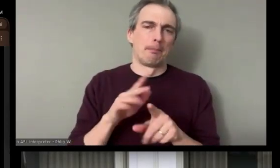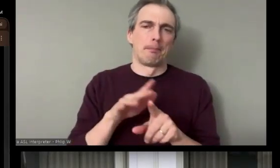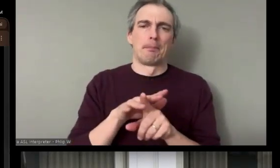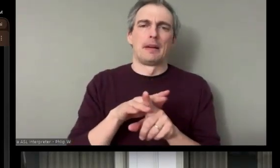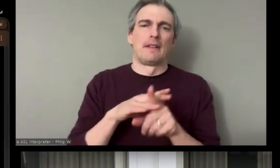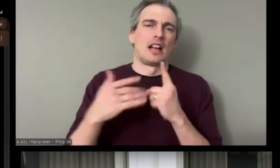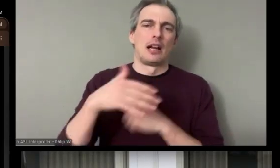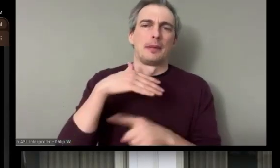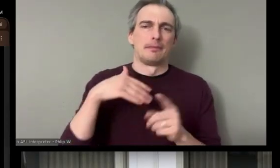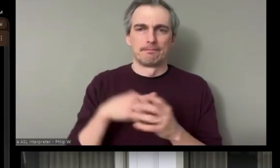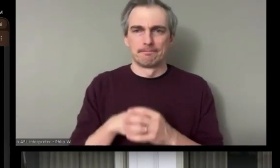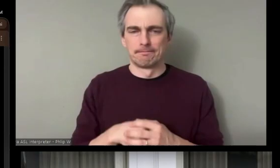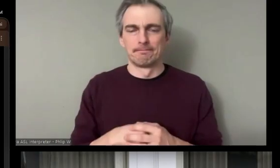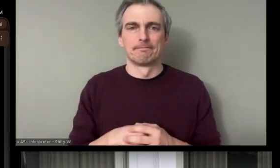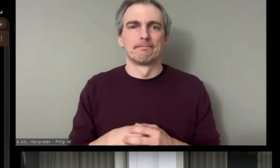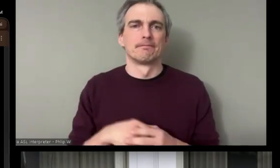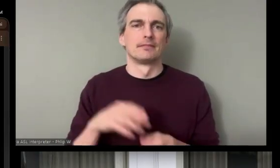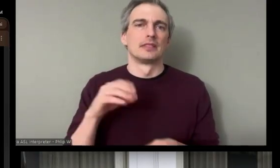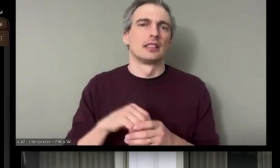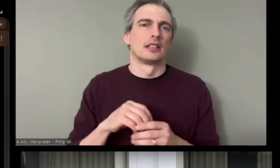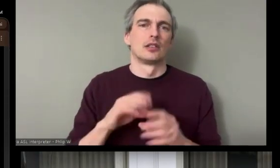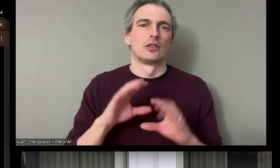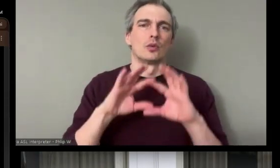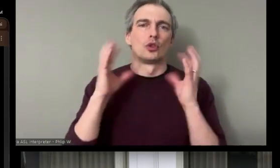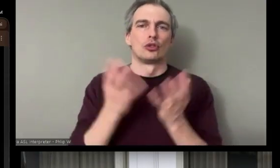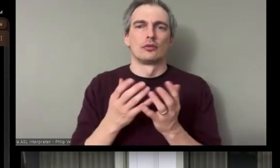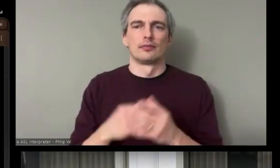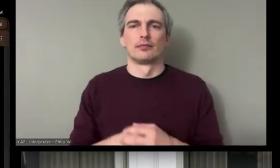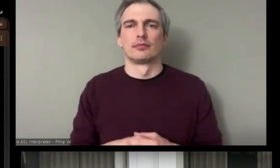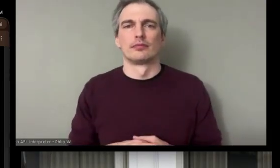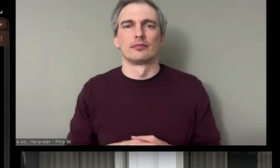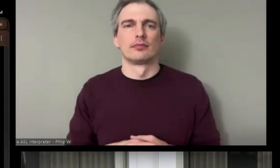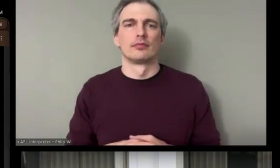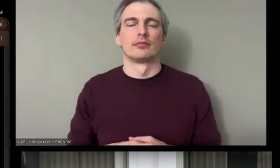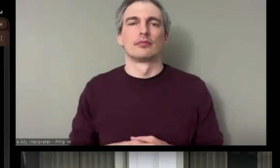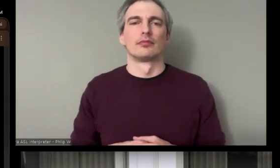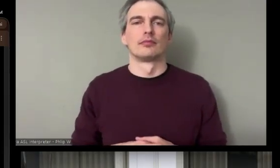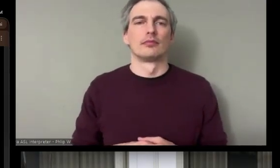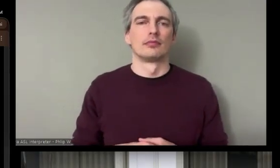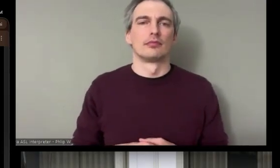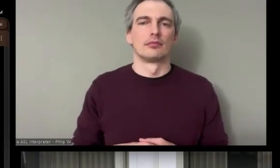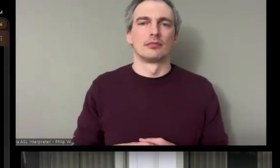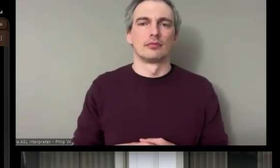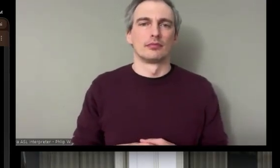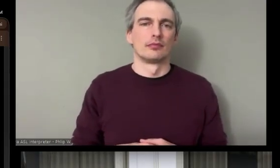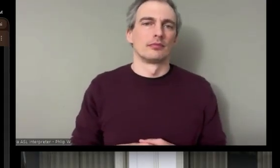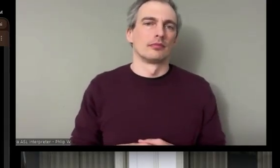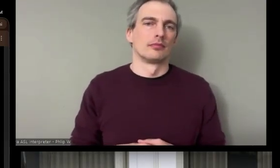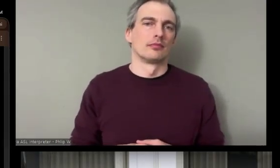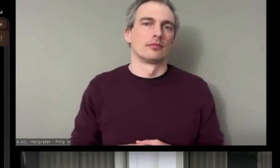In the world. So in this world... Oops. I gotta get around him there.